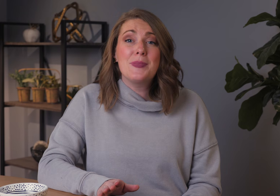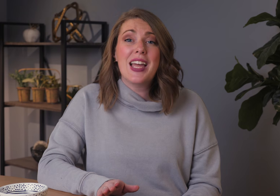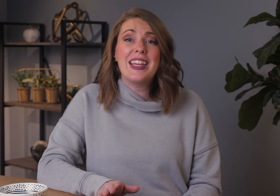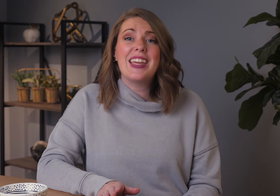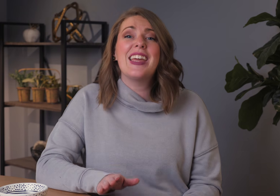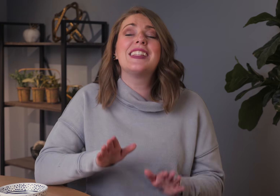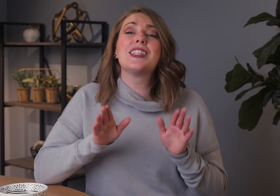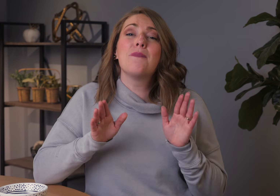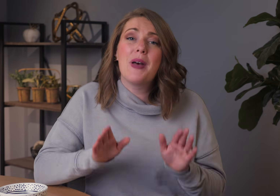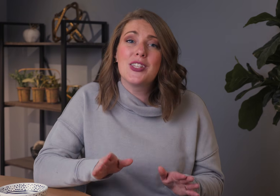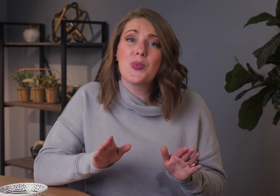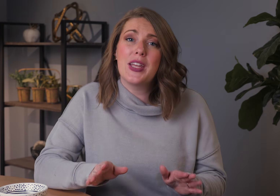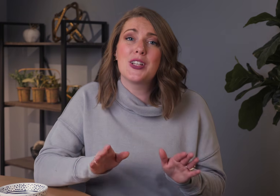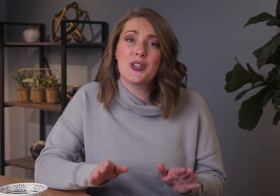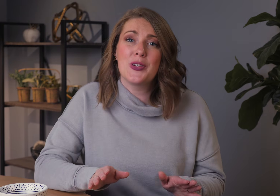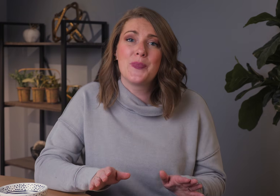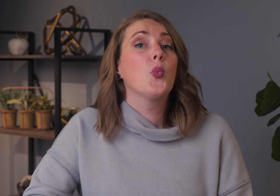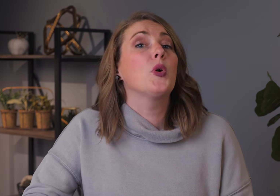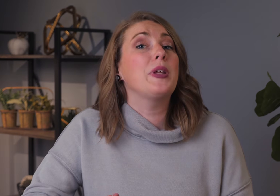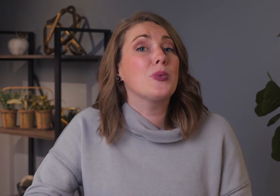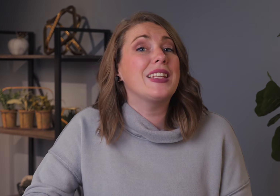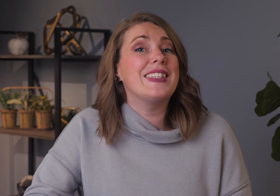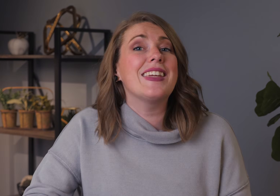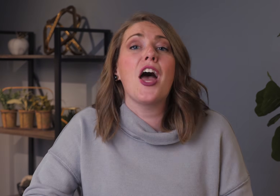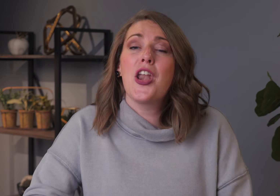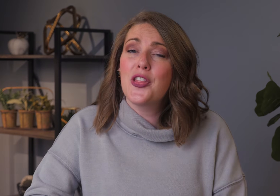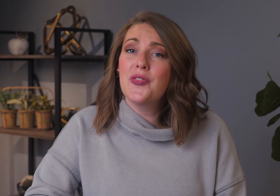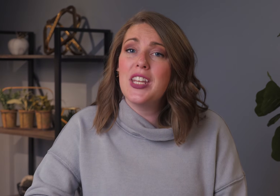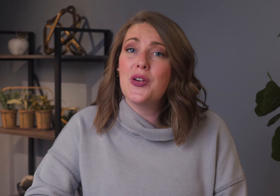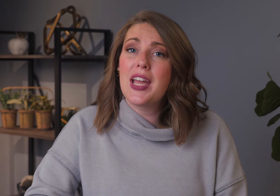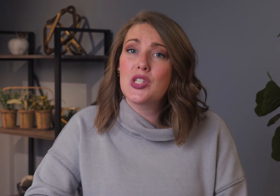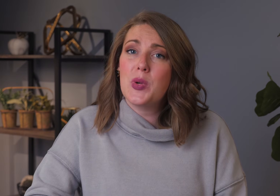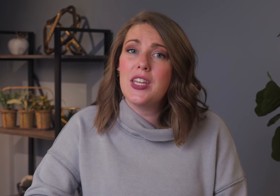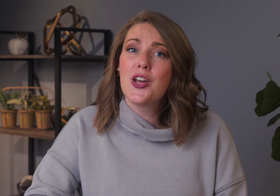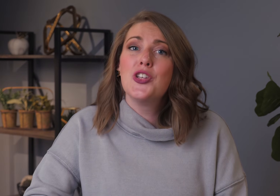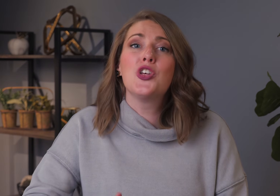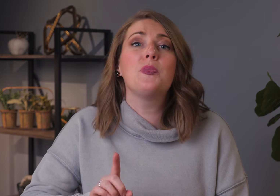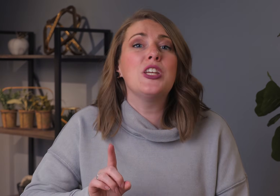signing! It's the best way to learn. We'll be releasing another video next week, so be sure